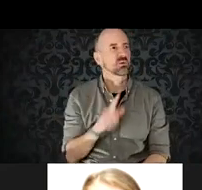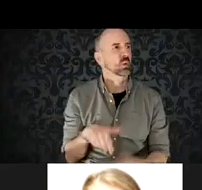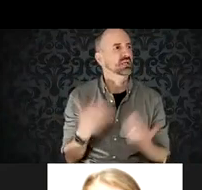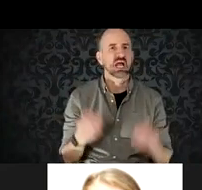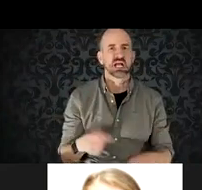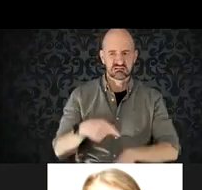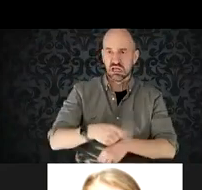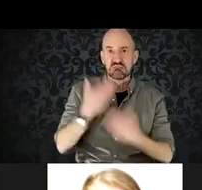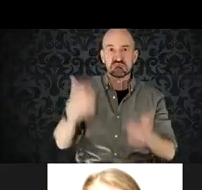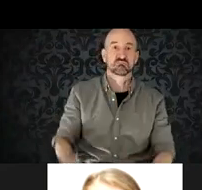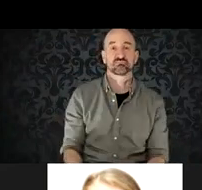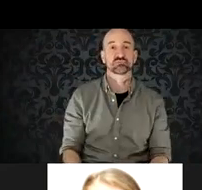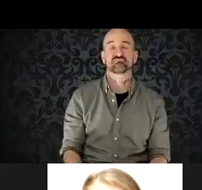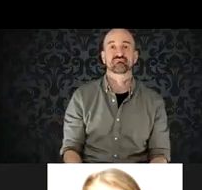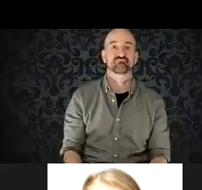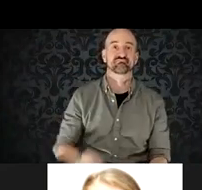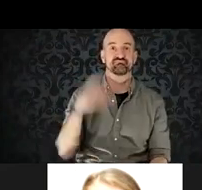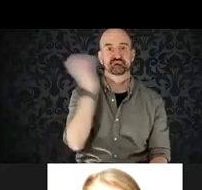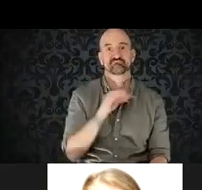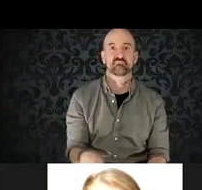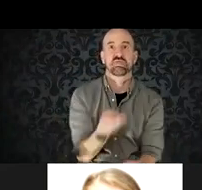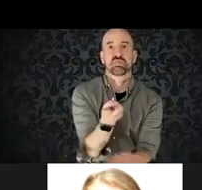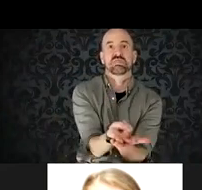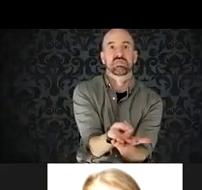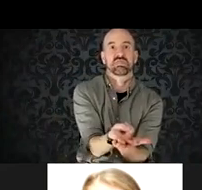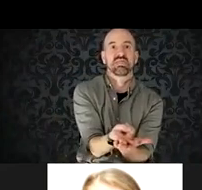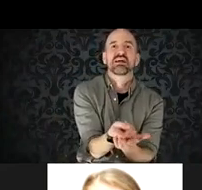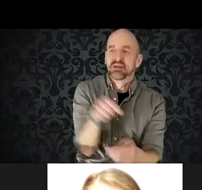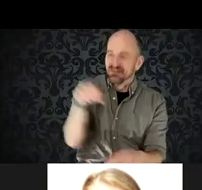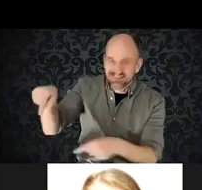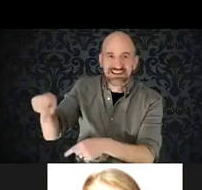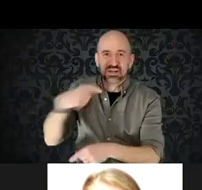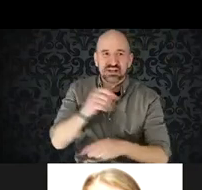long period of time, they get a sense of delusion. Because they do not know